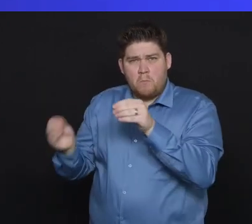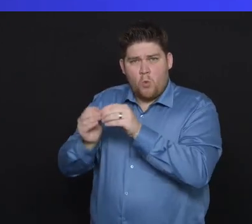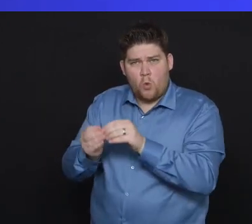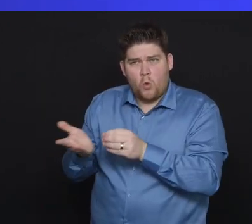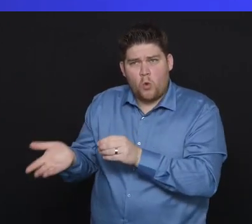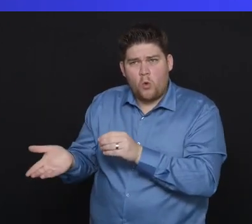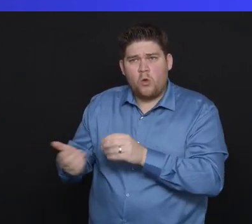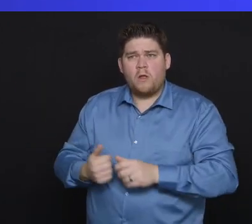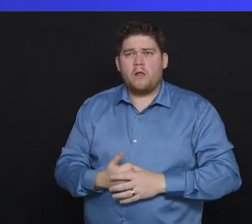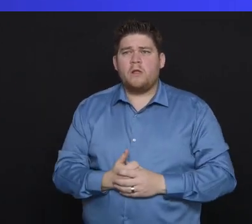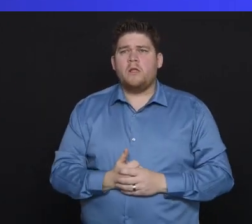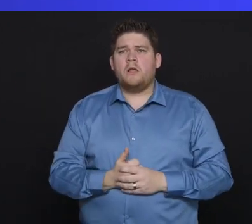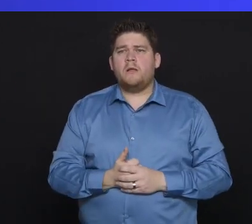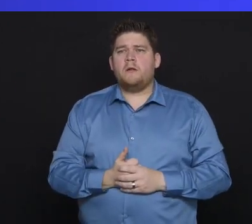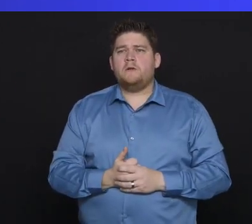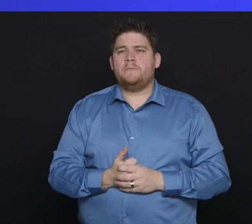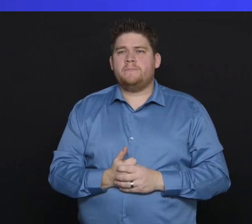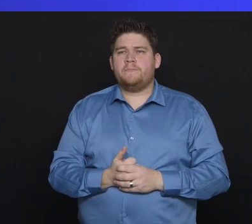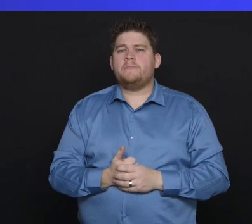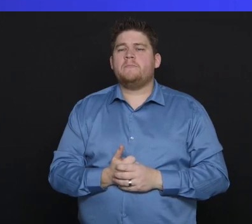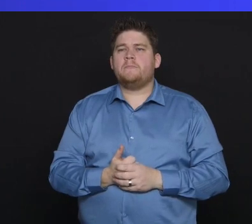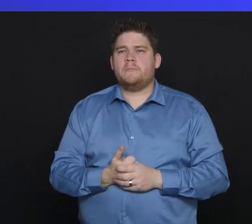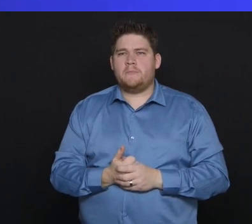well, would you